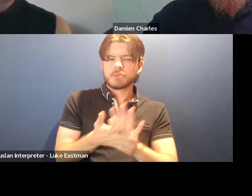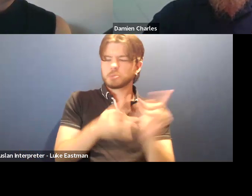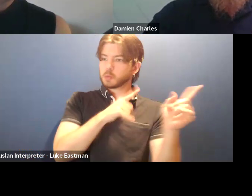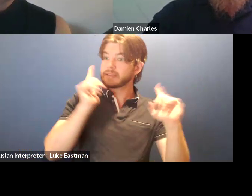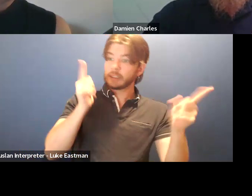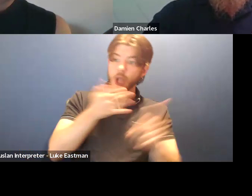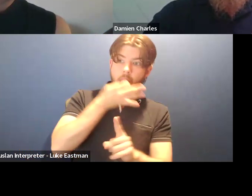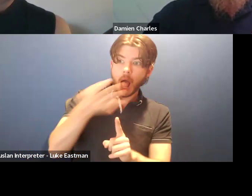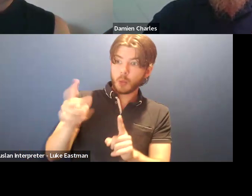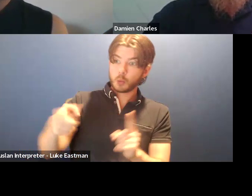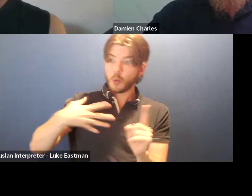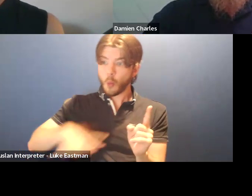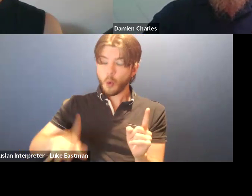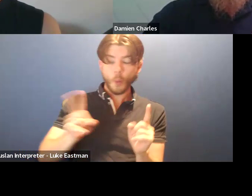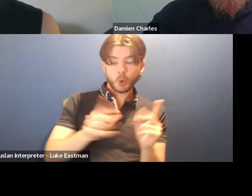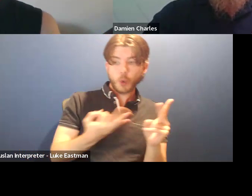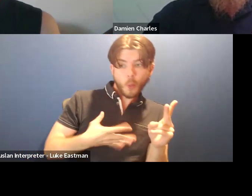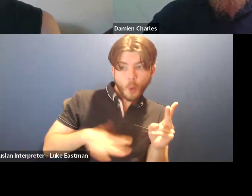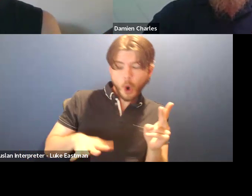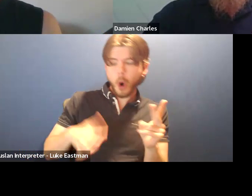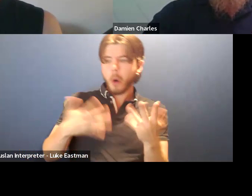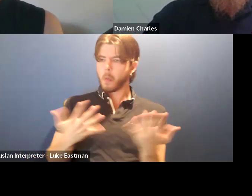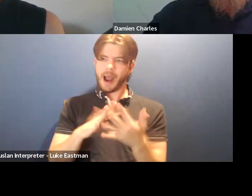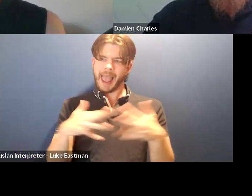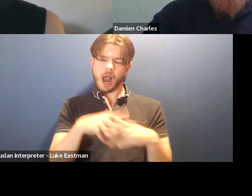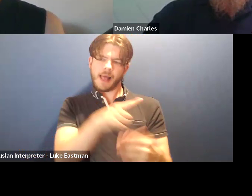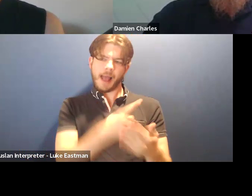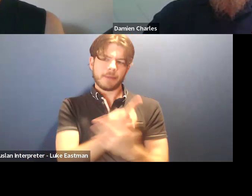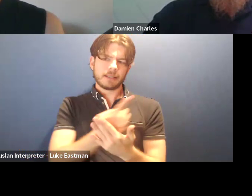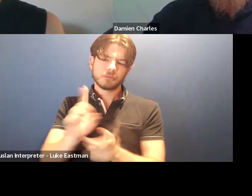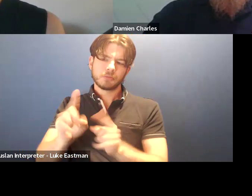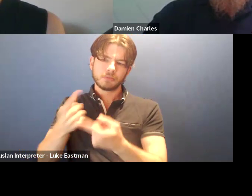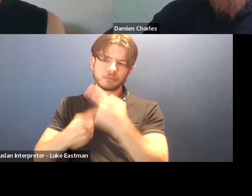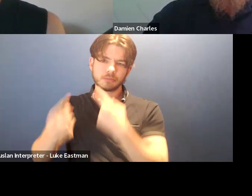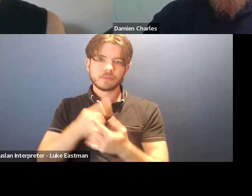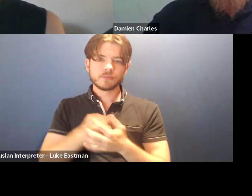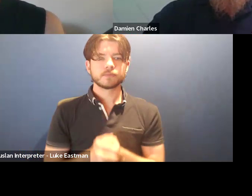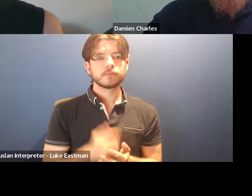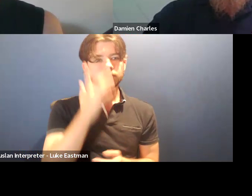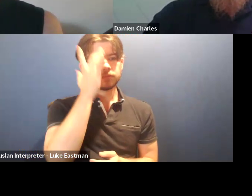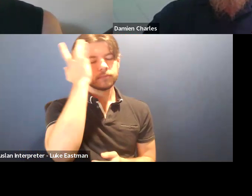might not want to happen is that the